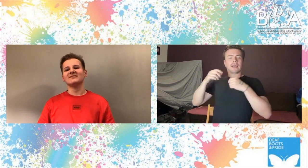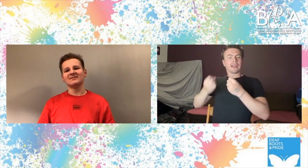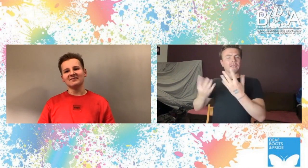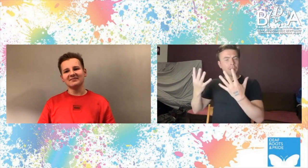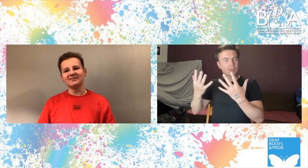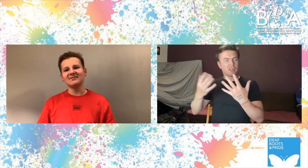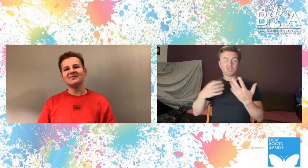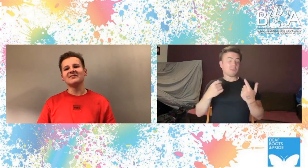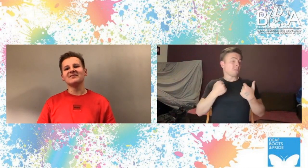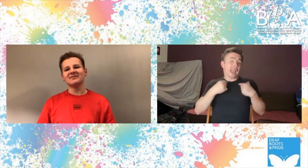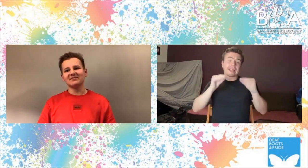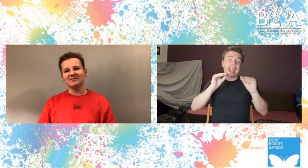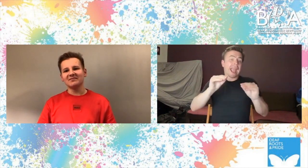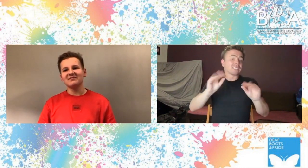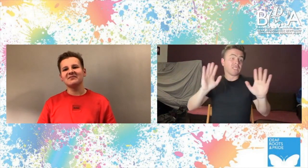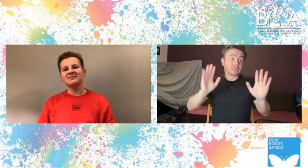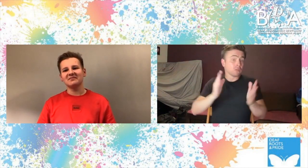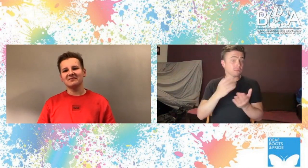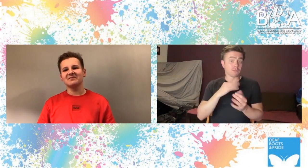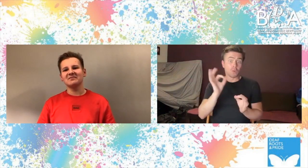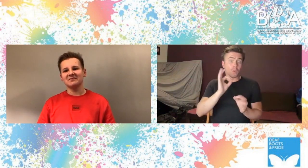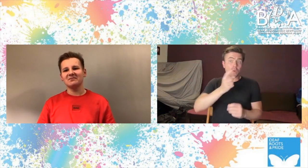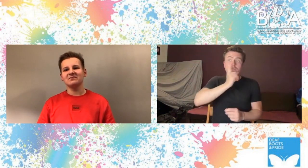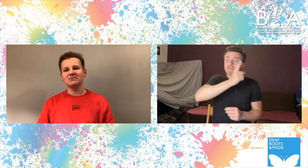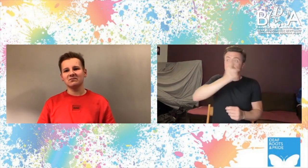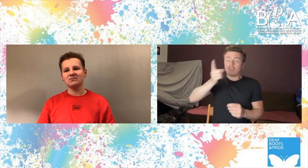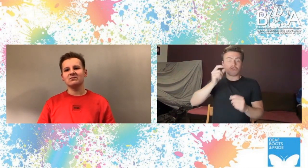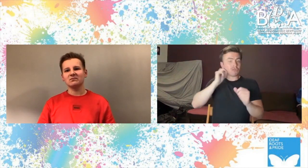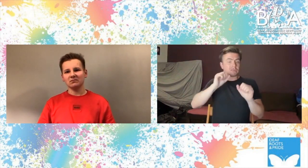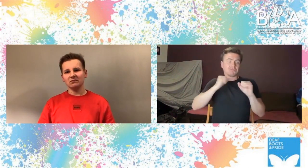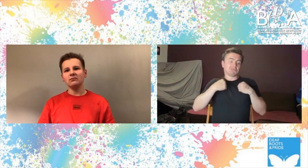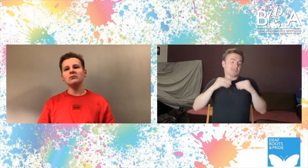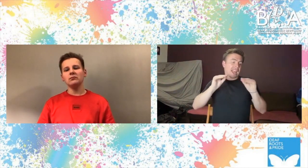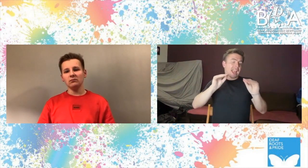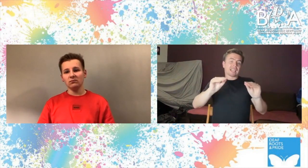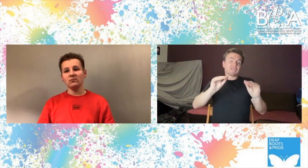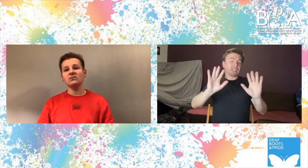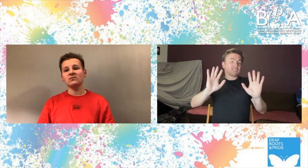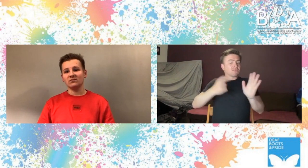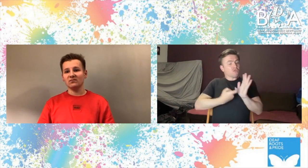work out, you are just going to burn yourself out and give up. That would be my advice.